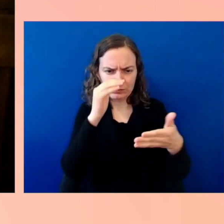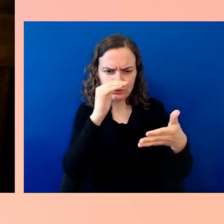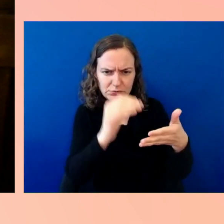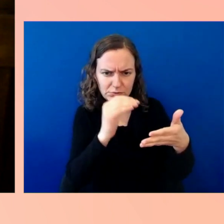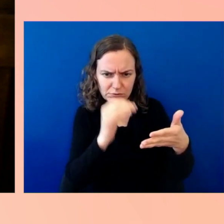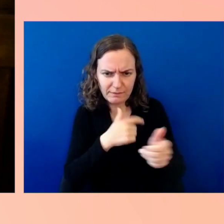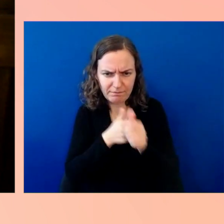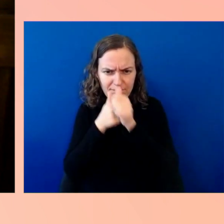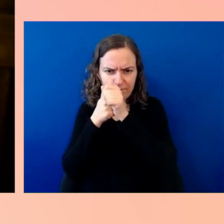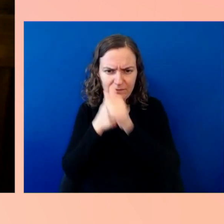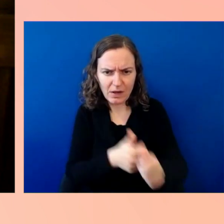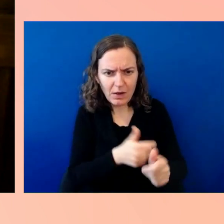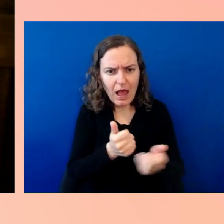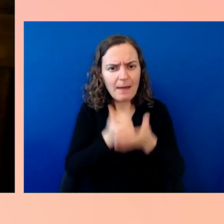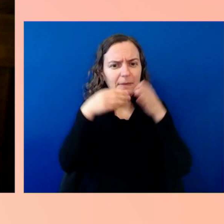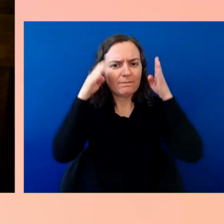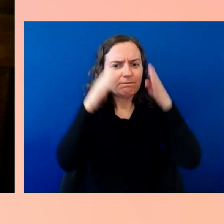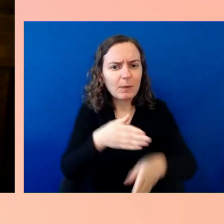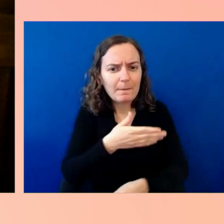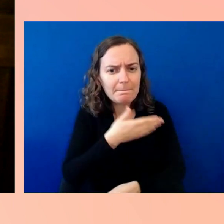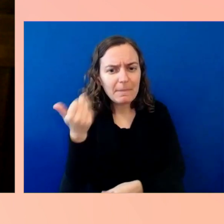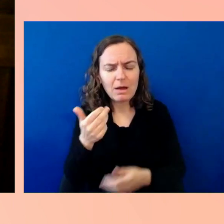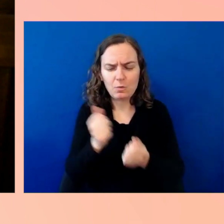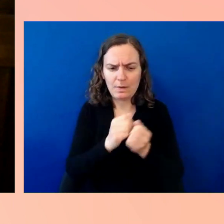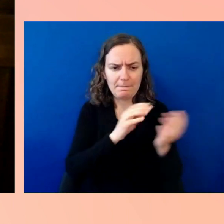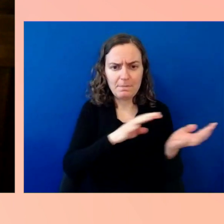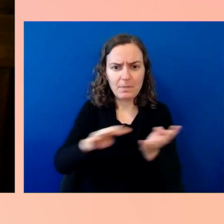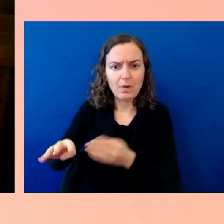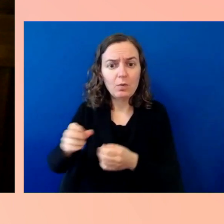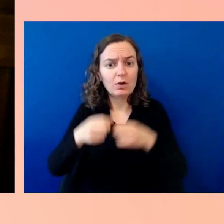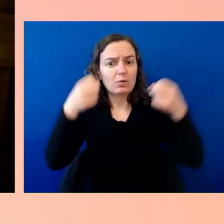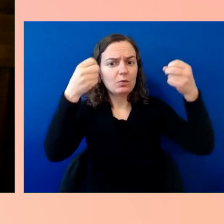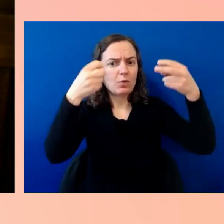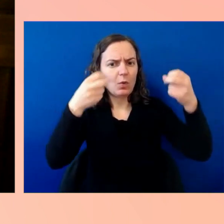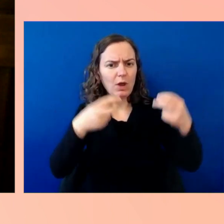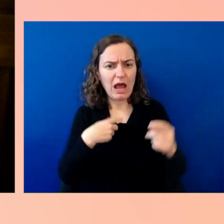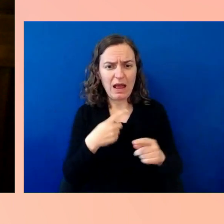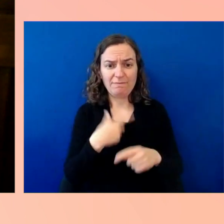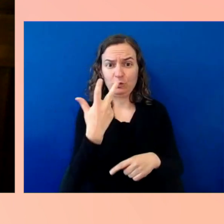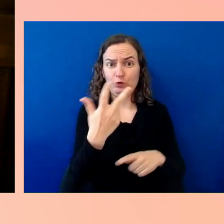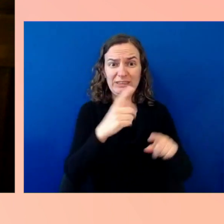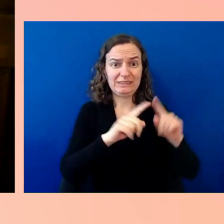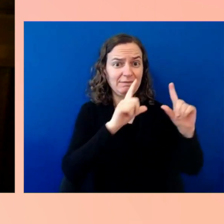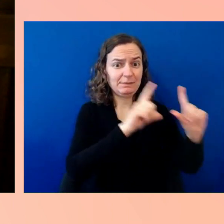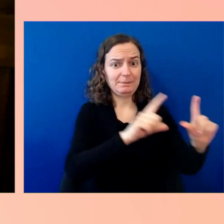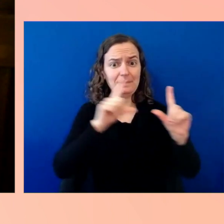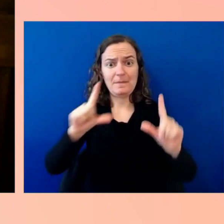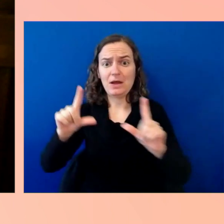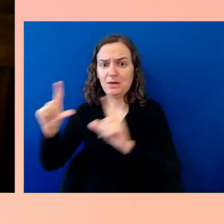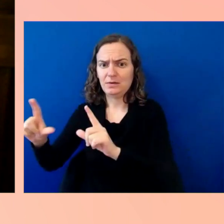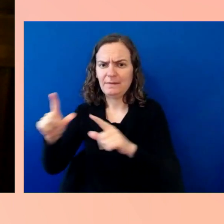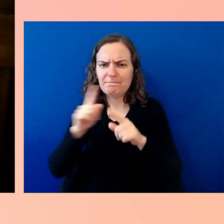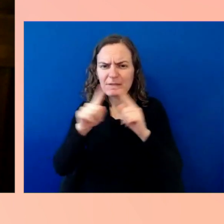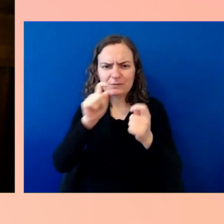and have a very specific way I like to set up my screens, apps, Windows operating system, and even my physical environment.